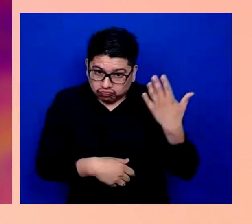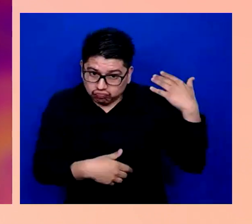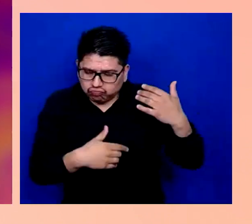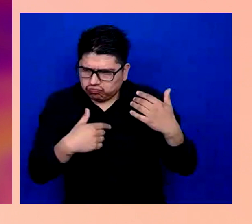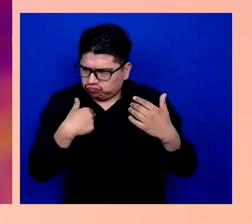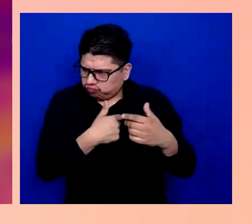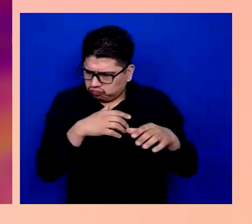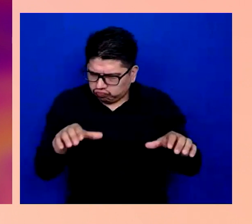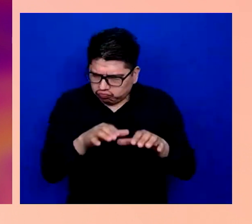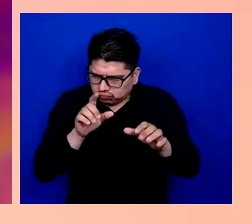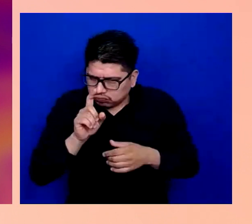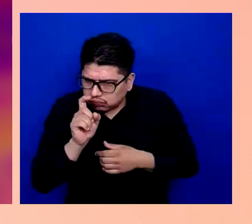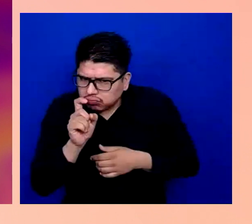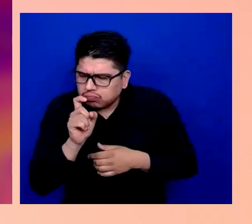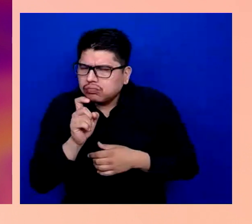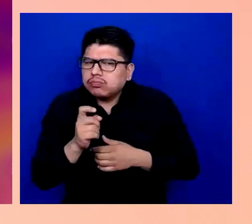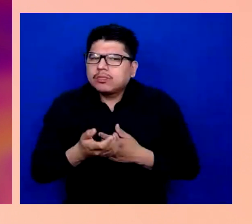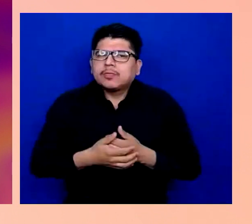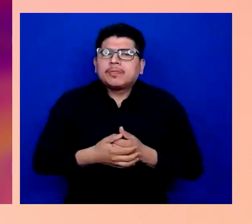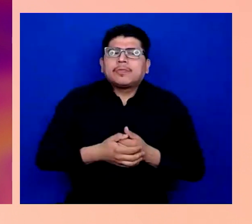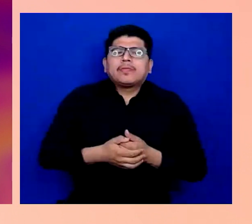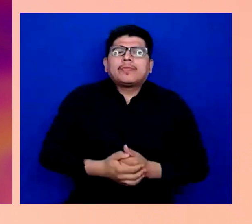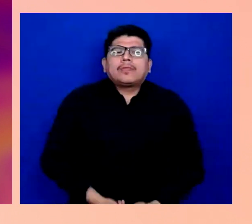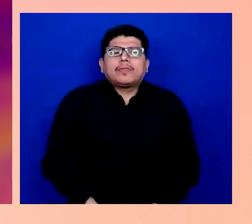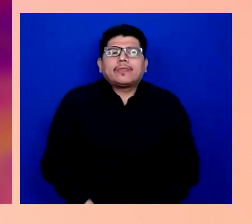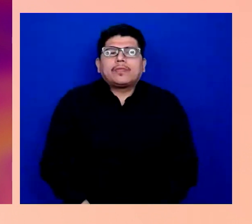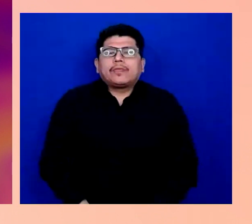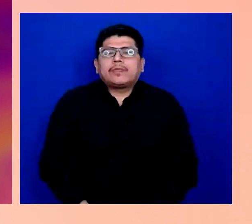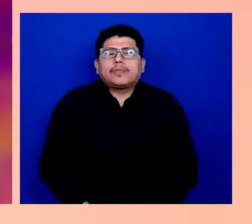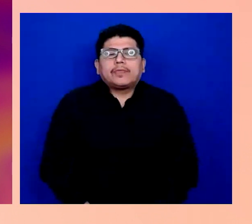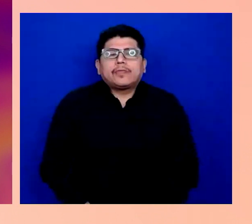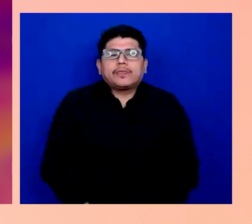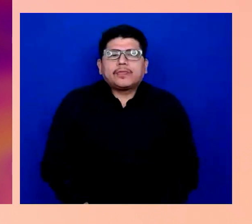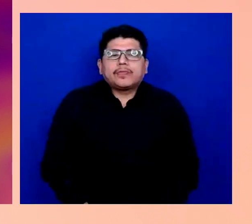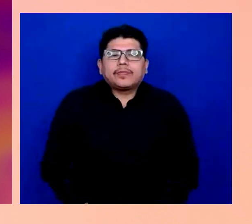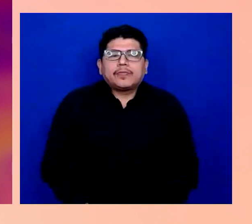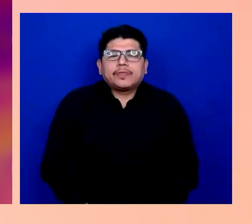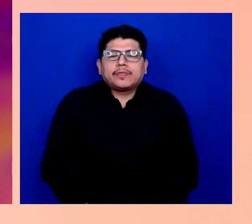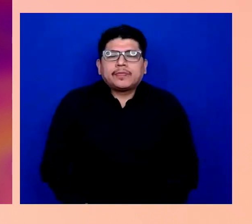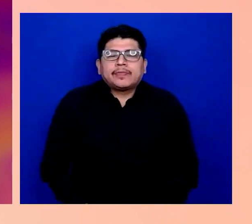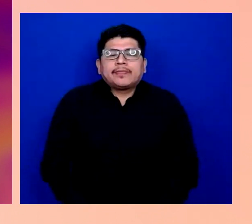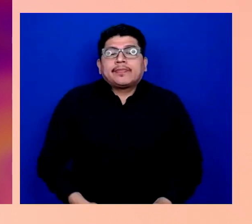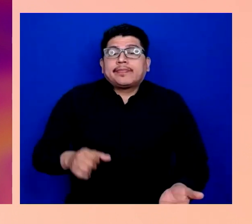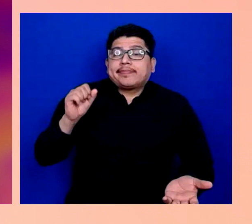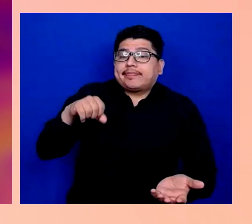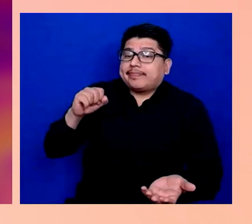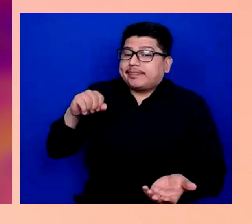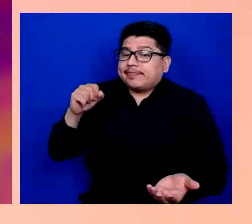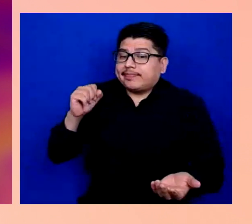I lead the inclusive design experience team for Azure.